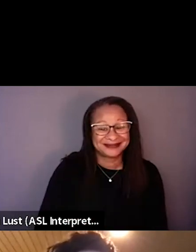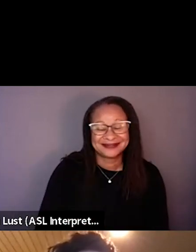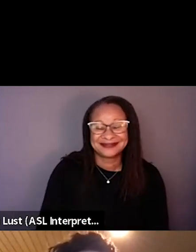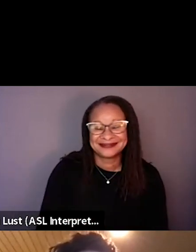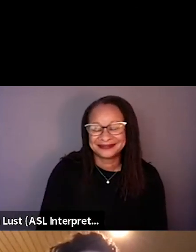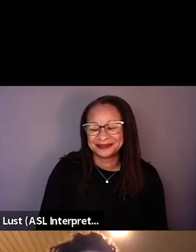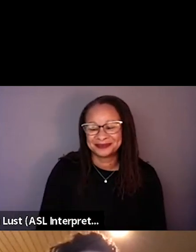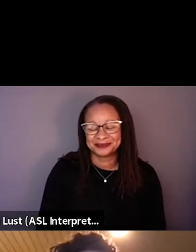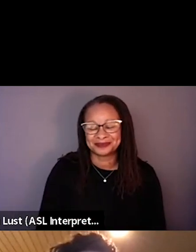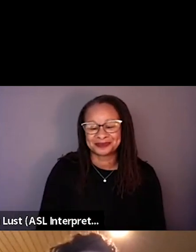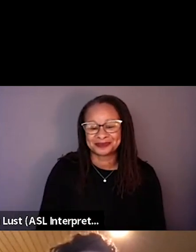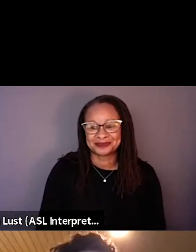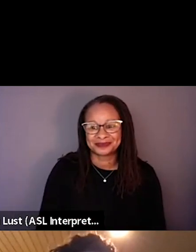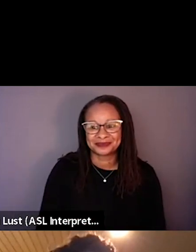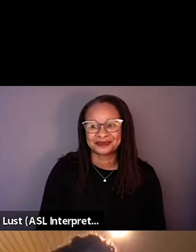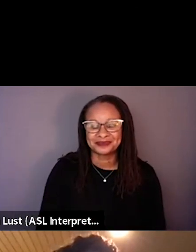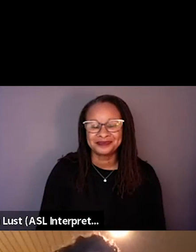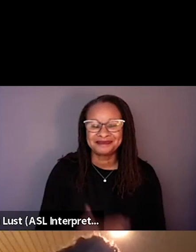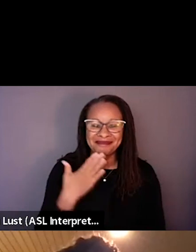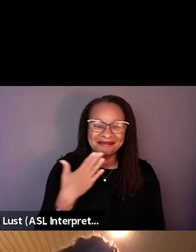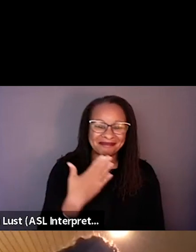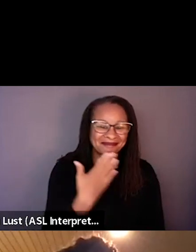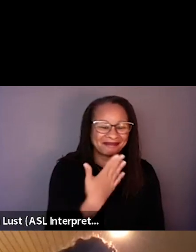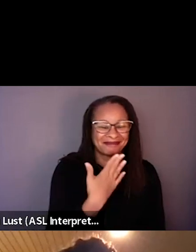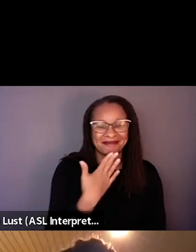Thank you. Thank you so much. Thanks. Thank you.